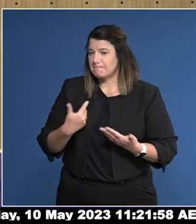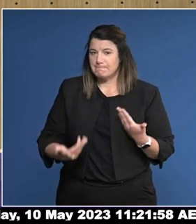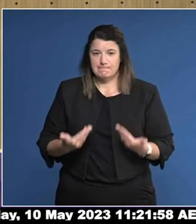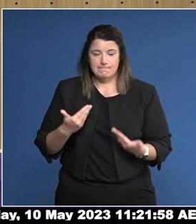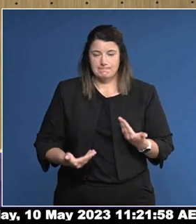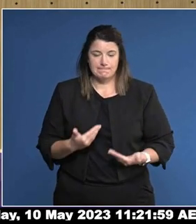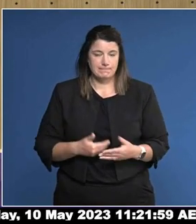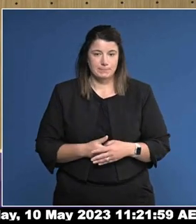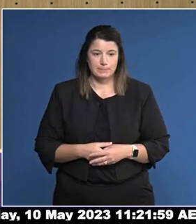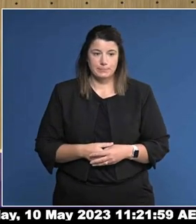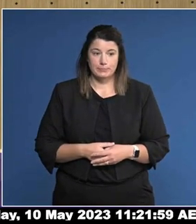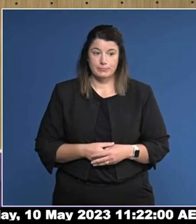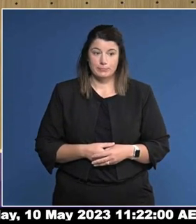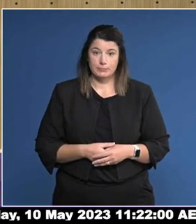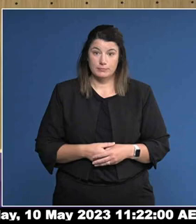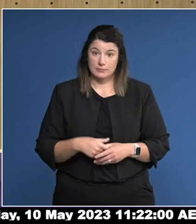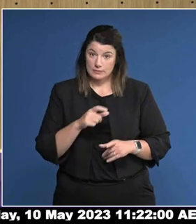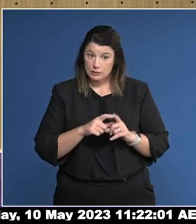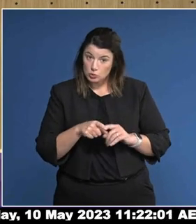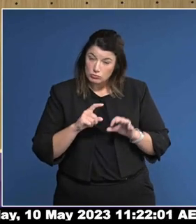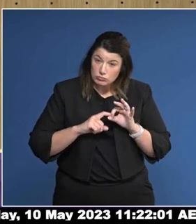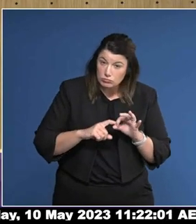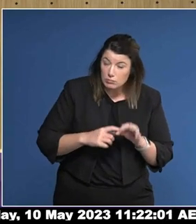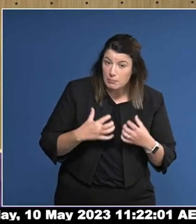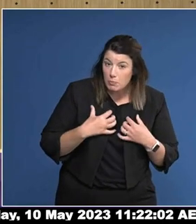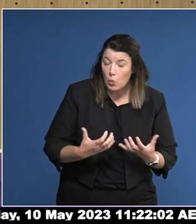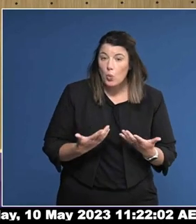Did you seek to make any inquiries or did anyone seek to make inquiries about